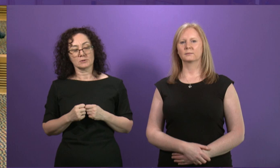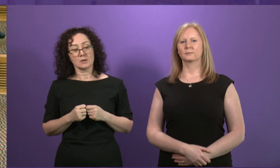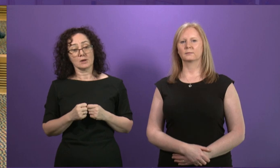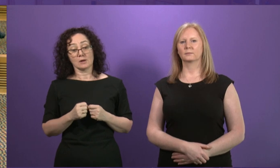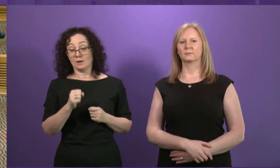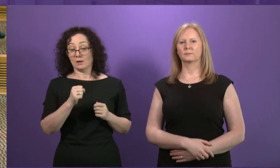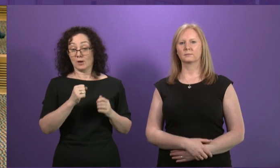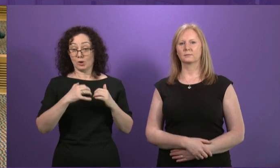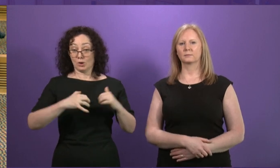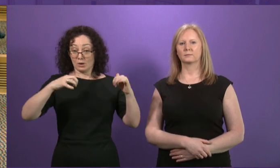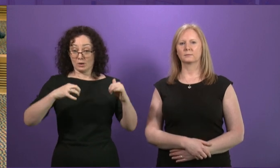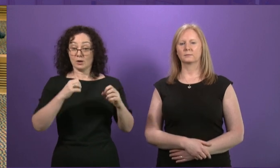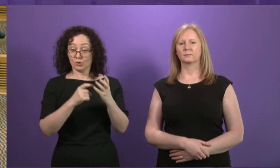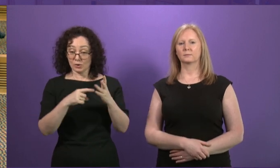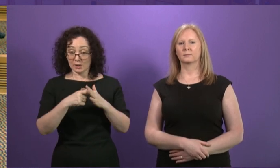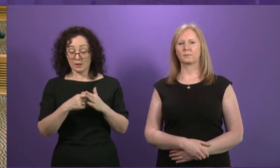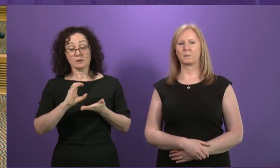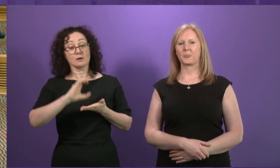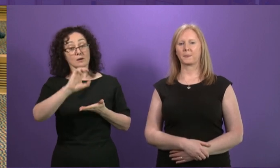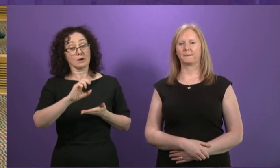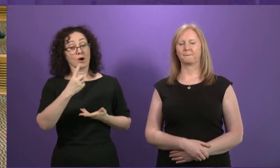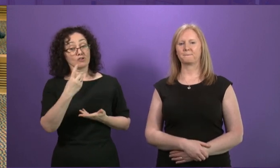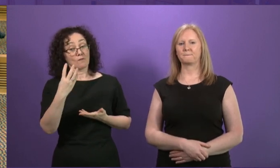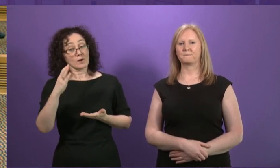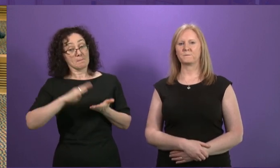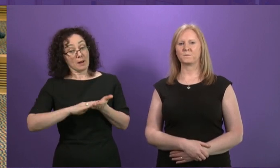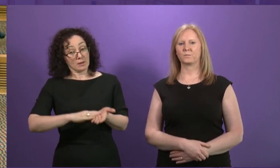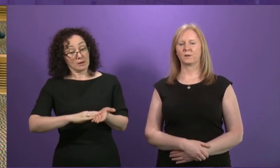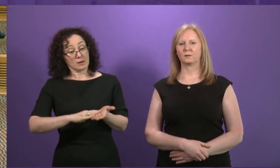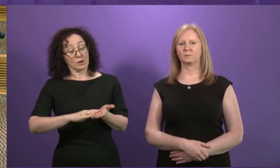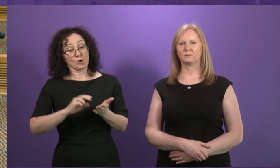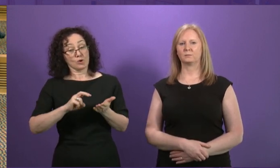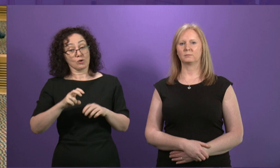but there is no indication of equivalent consequential funding for Scotland or Wales. We welcome